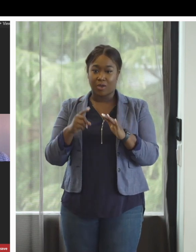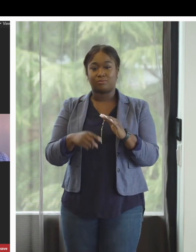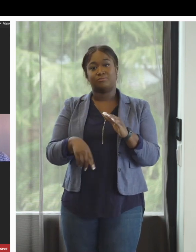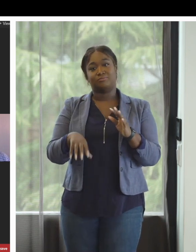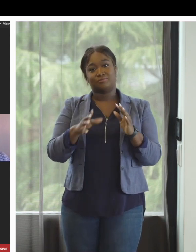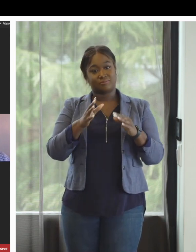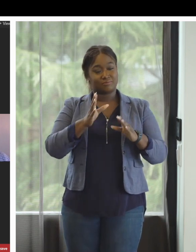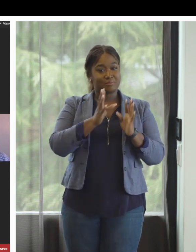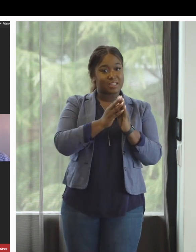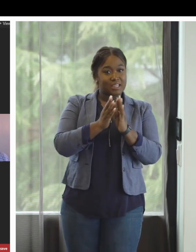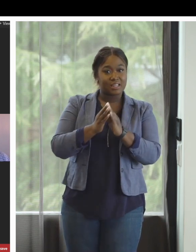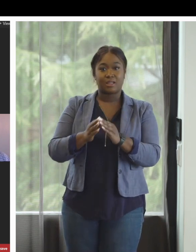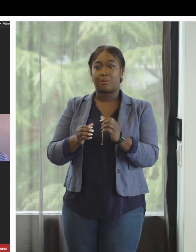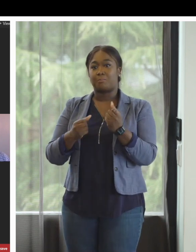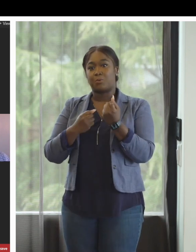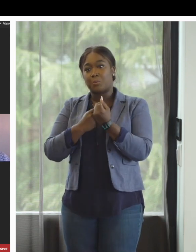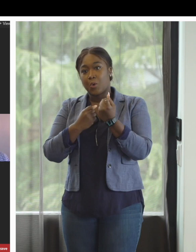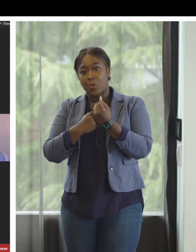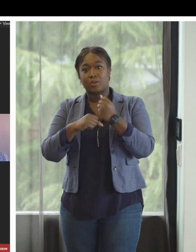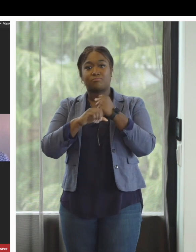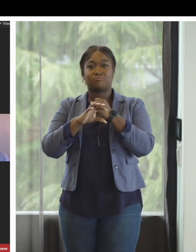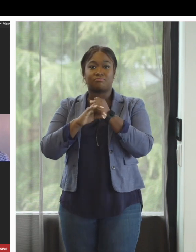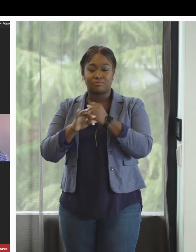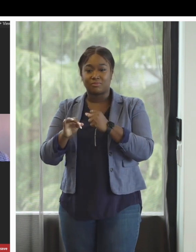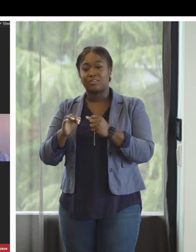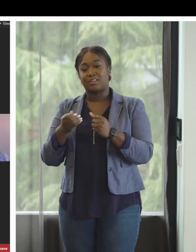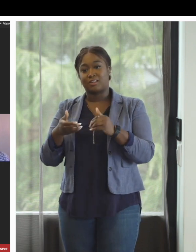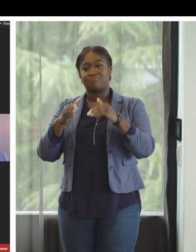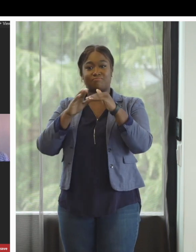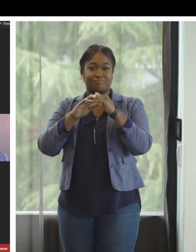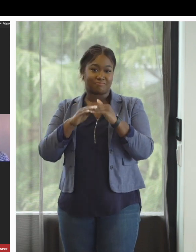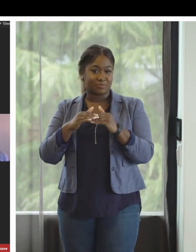building an understanding of data specs. And of course if